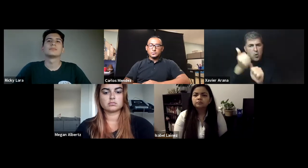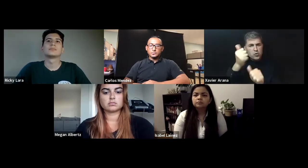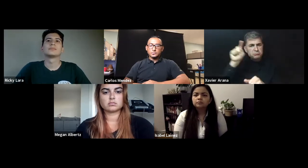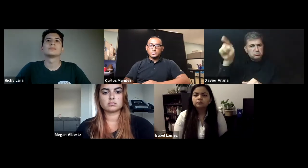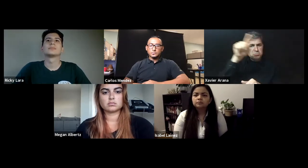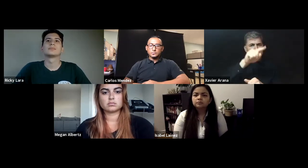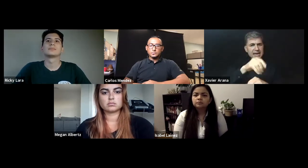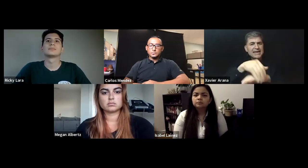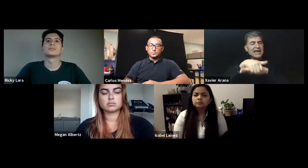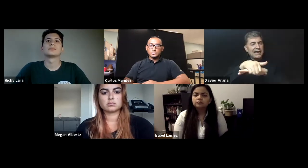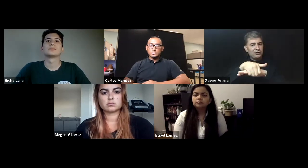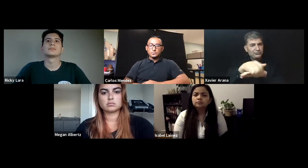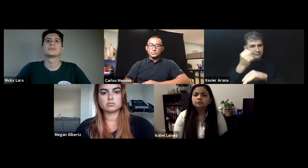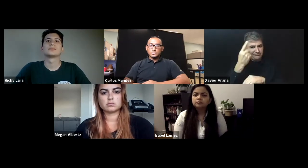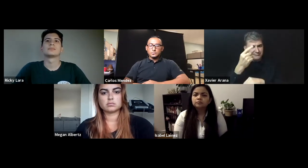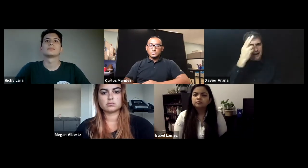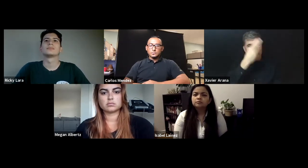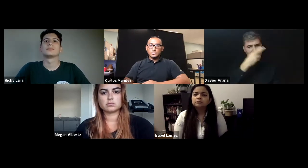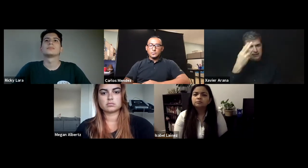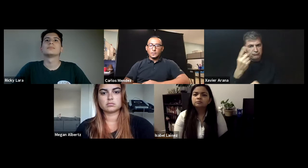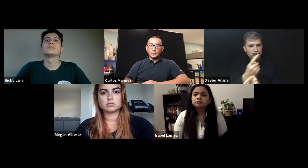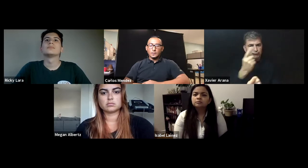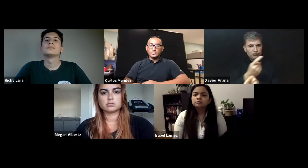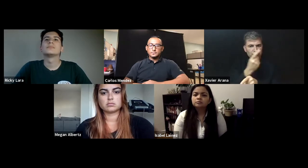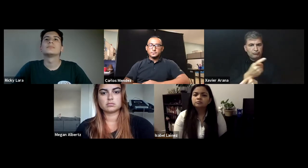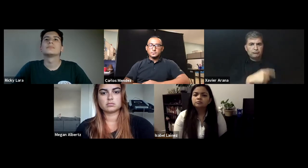even though most churches have interpreters,